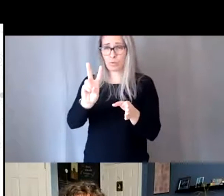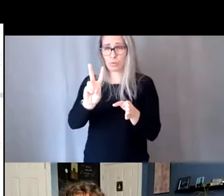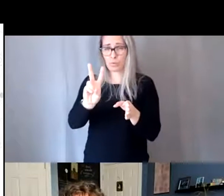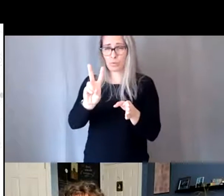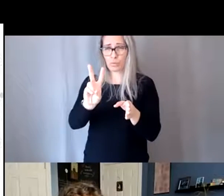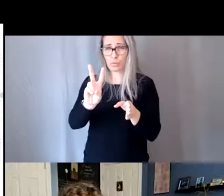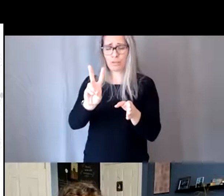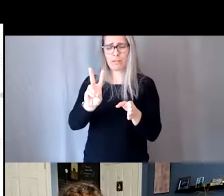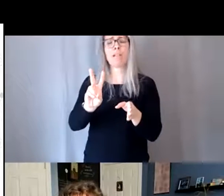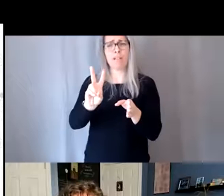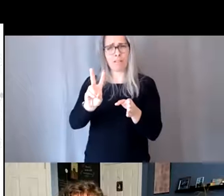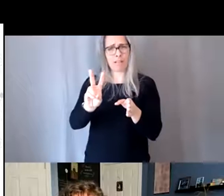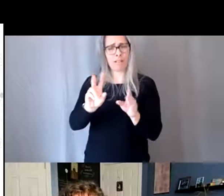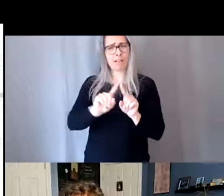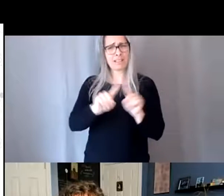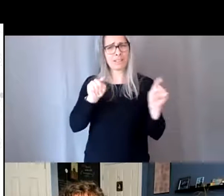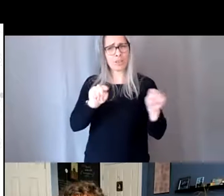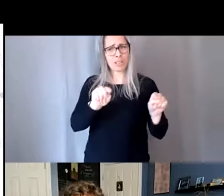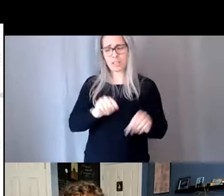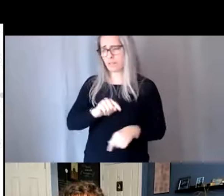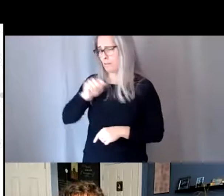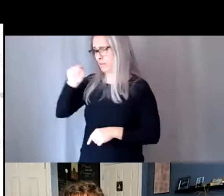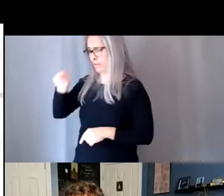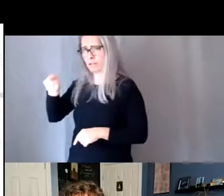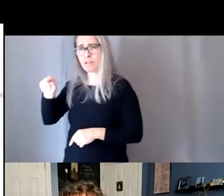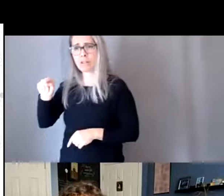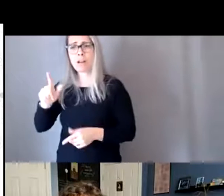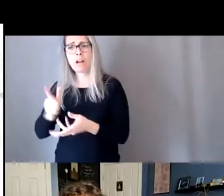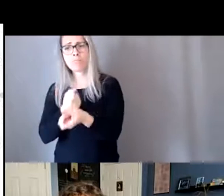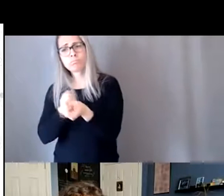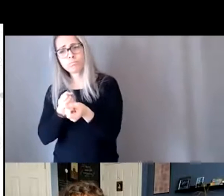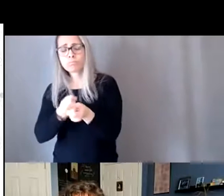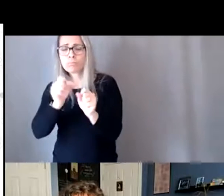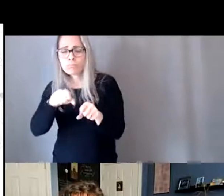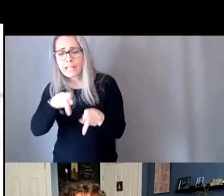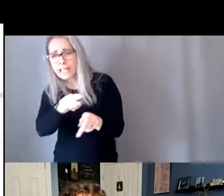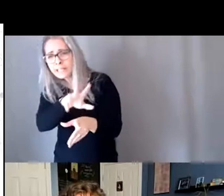as the enabler enabling clients to participate and just sort of dropping